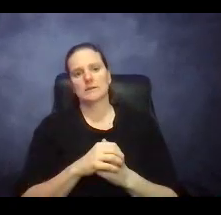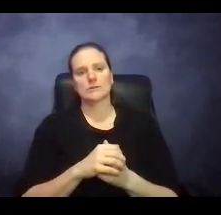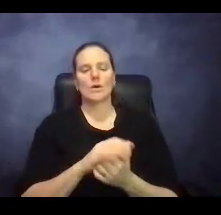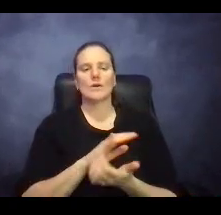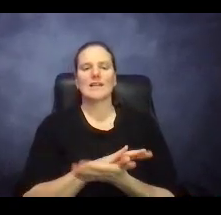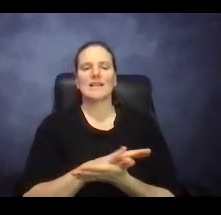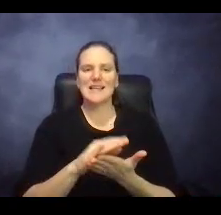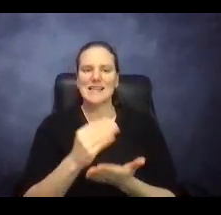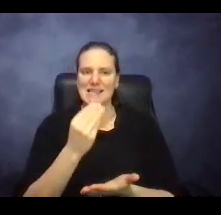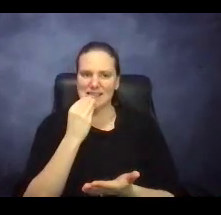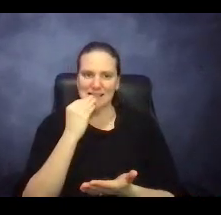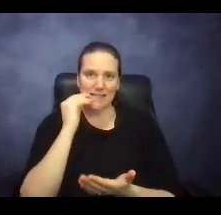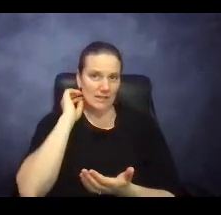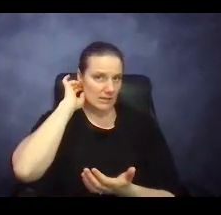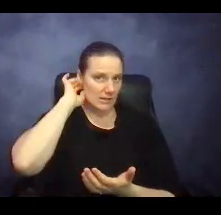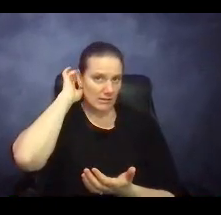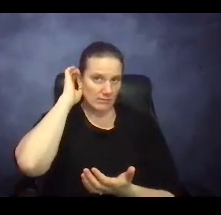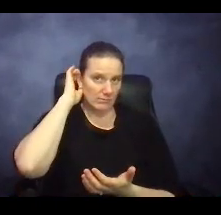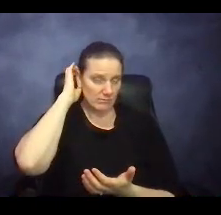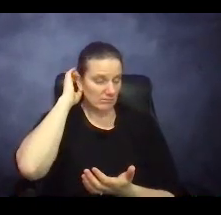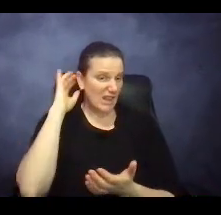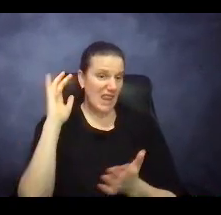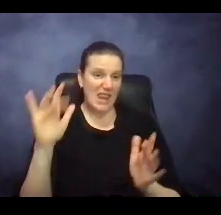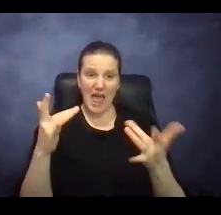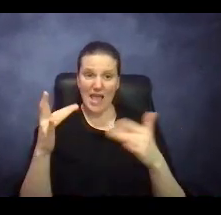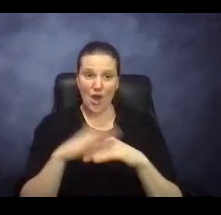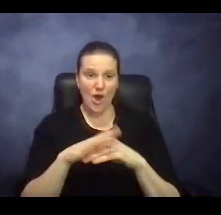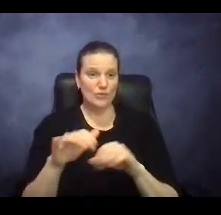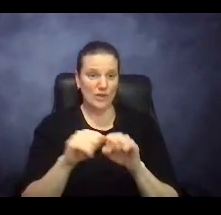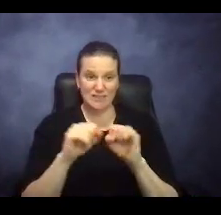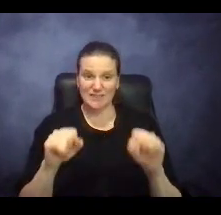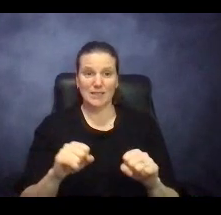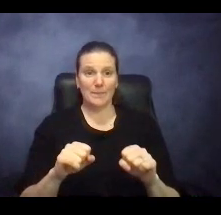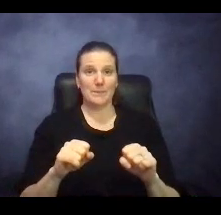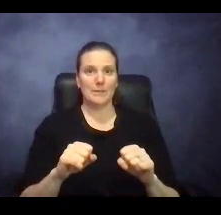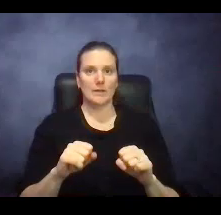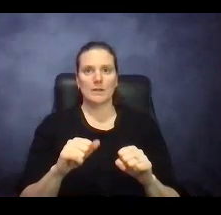it just means a lighter load on the system. That's it, you know, without judgment.